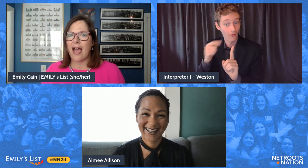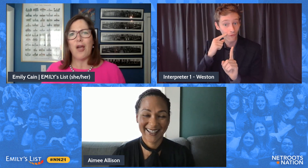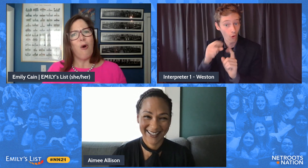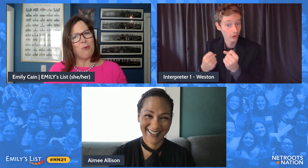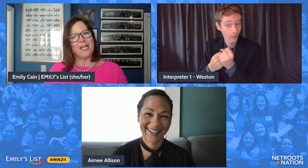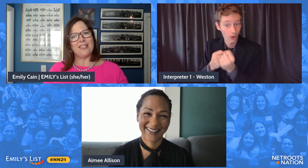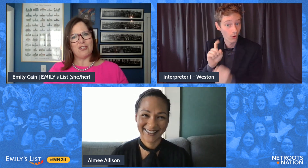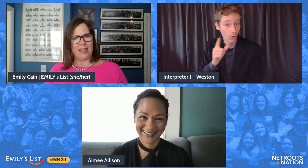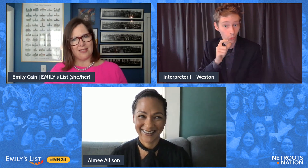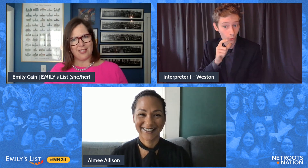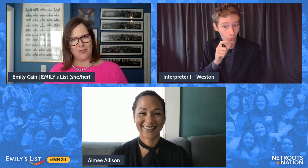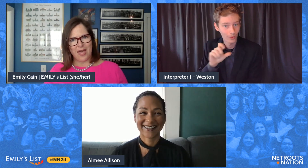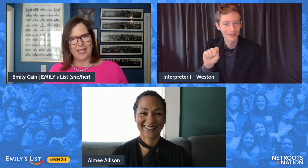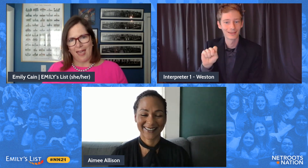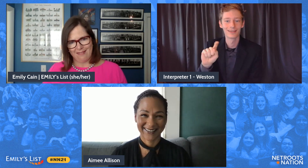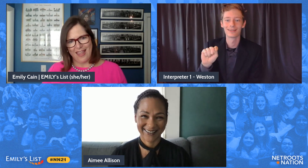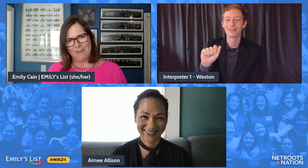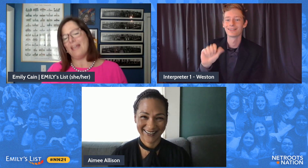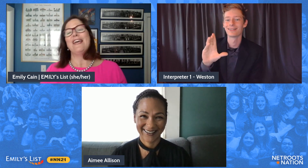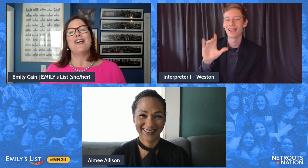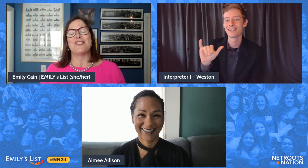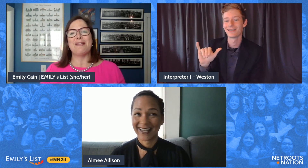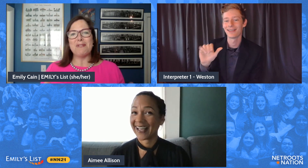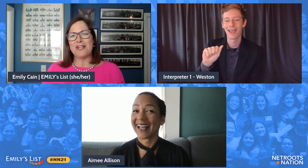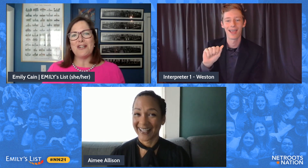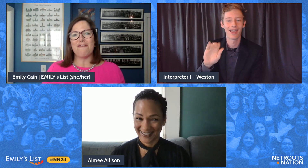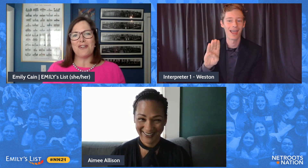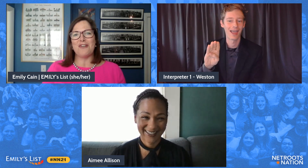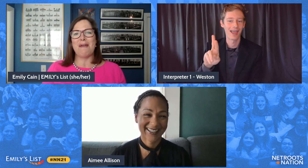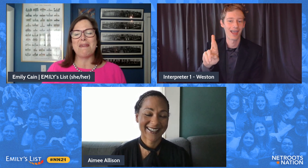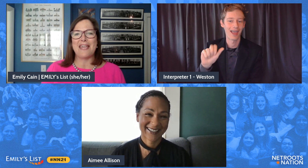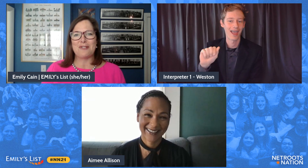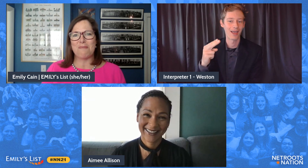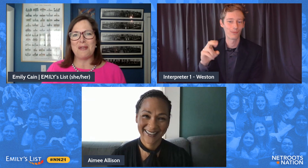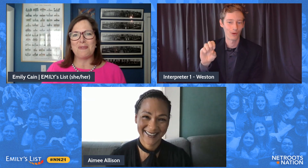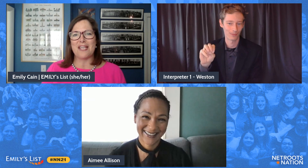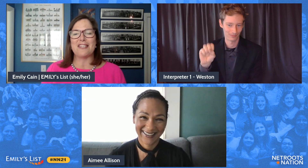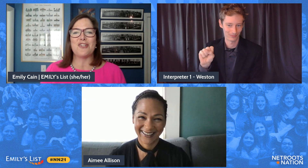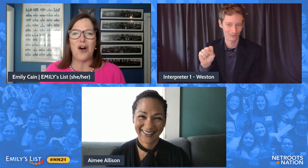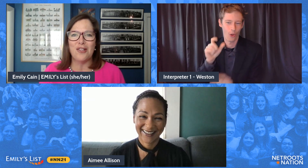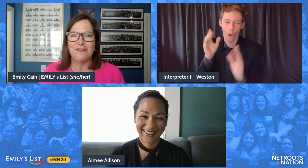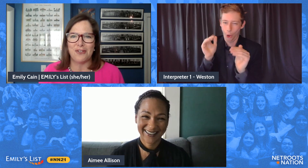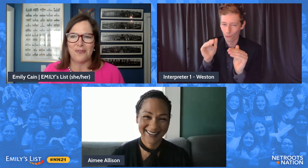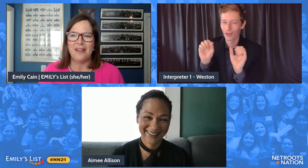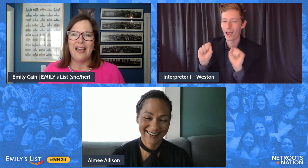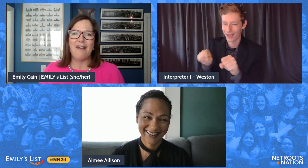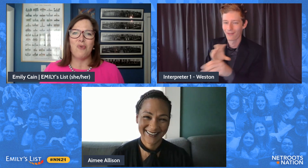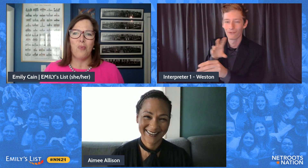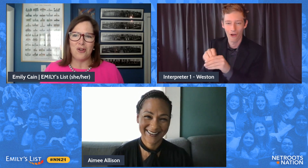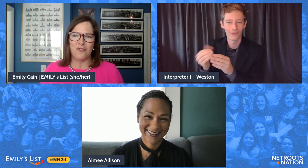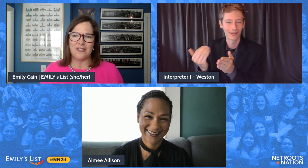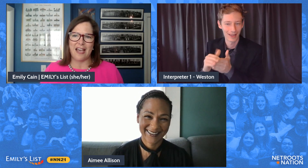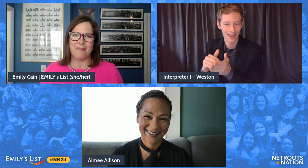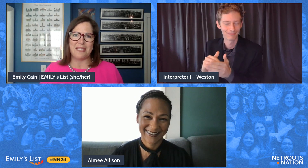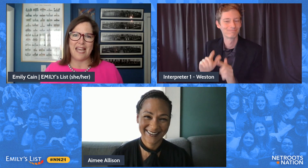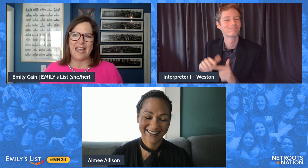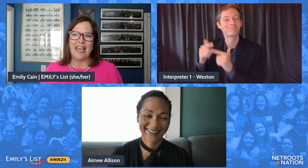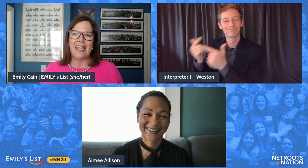I hope we get the chance to do that again, Aimee. So let me turn it over to you, Aimee, thanks for being with us and to all of you, have a wonderful time today,